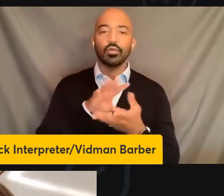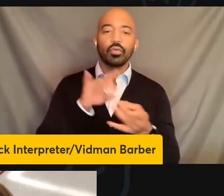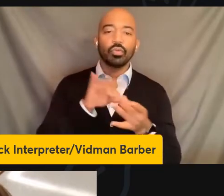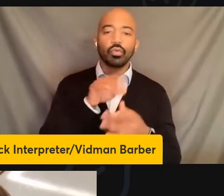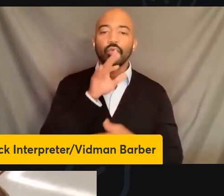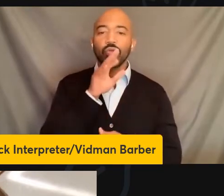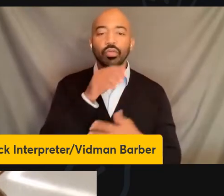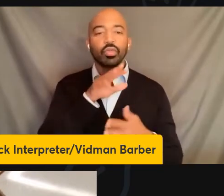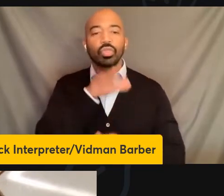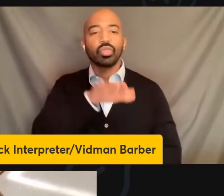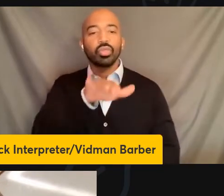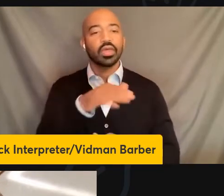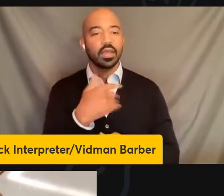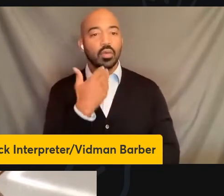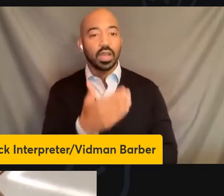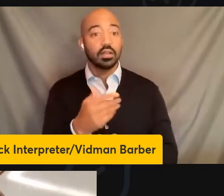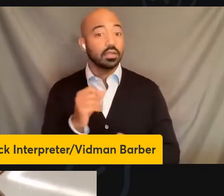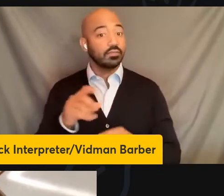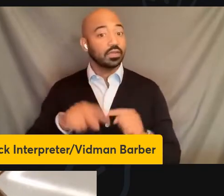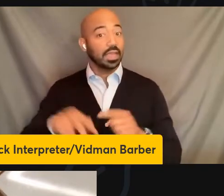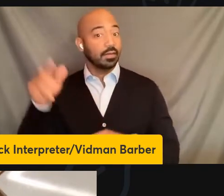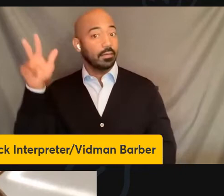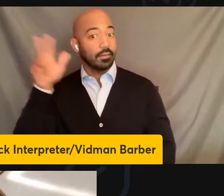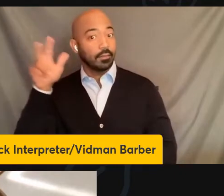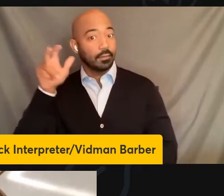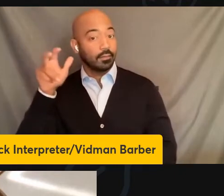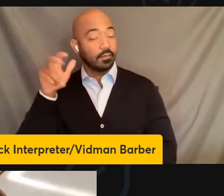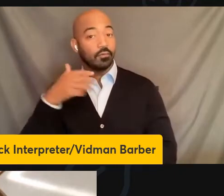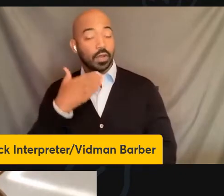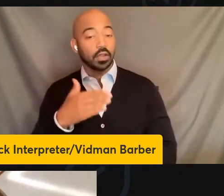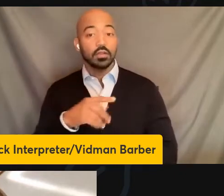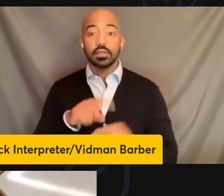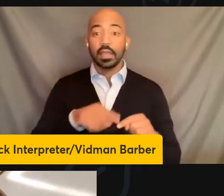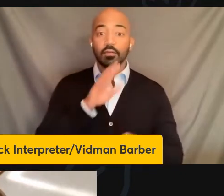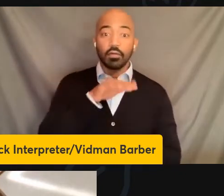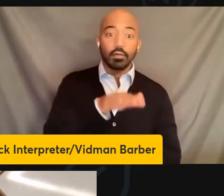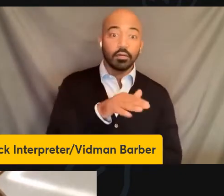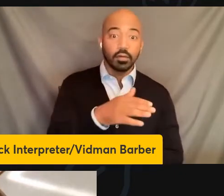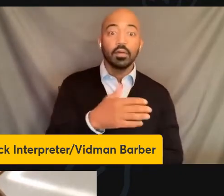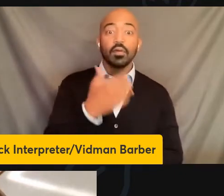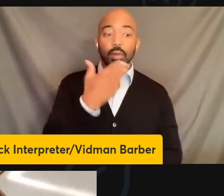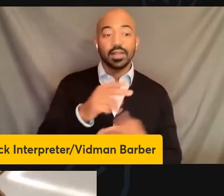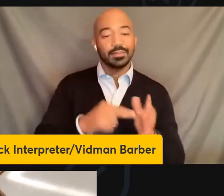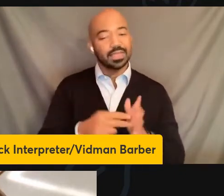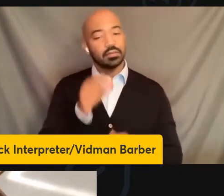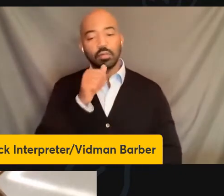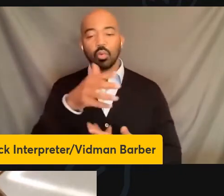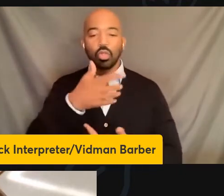vocalize as well, maybe that's why they don't interact as well. So they may be all of those things playing together. Or it may